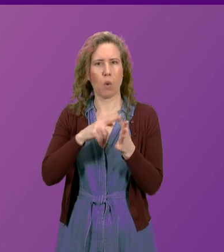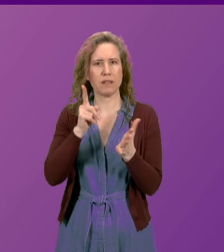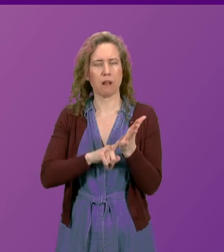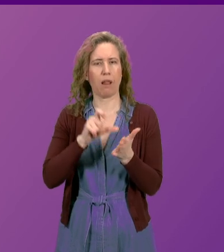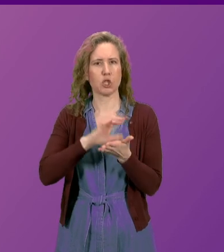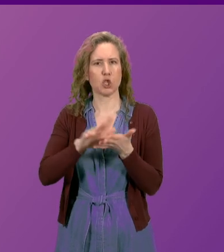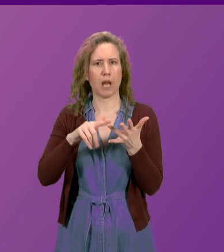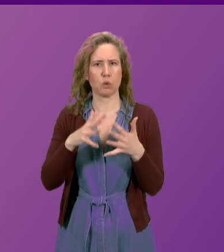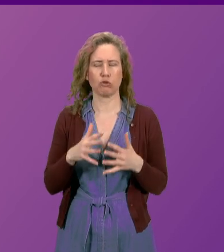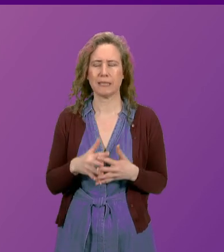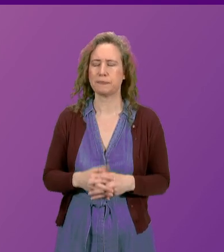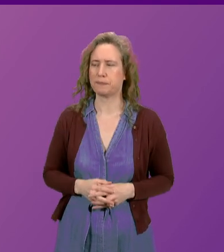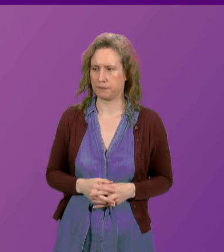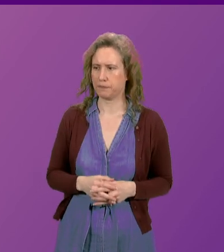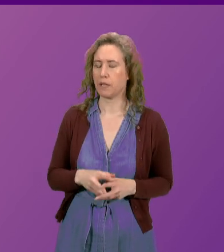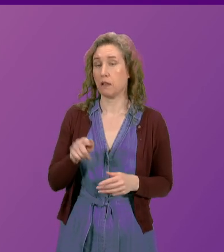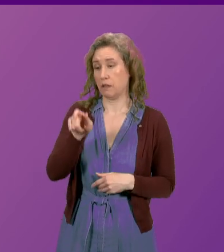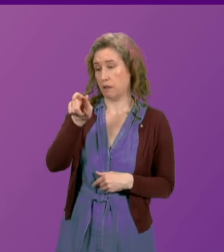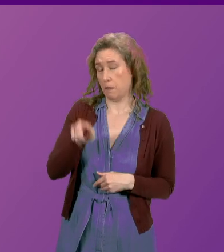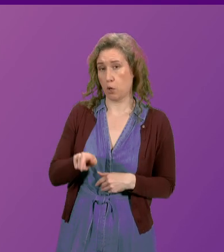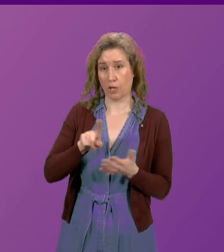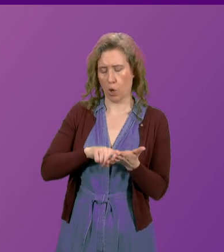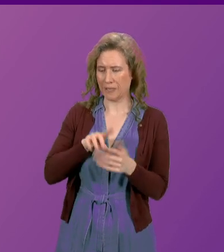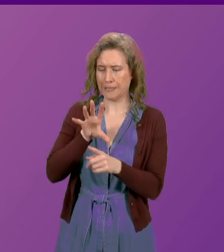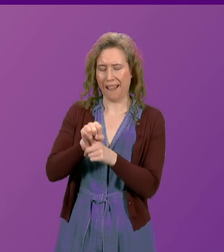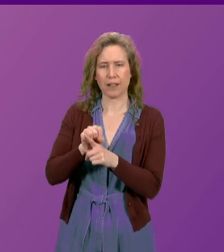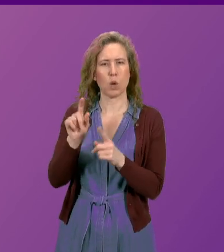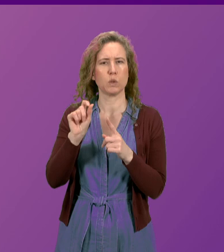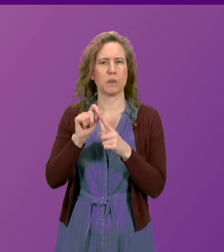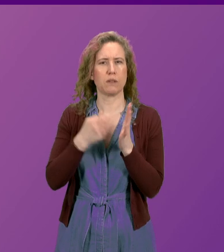A constituent in Lothian has been diagnosed with prostate cancer and has been told that